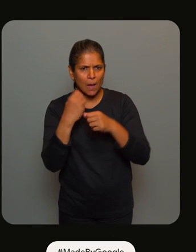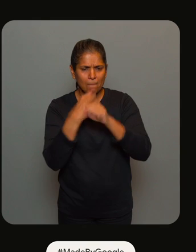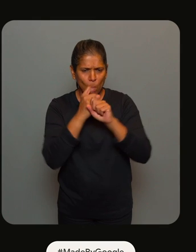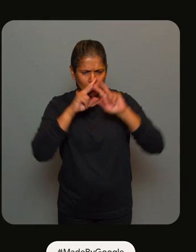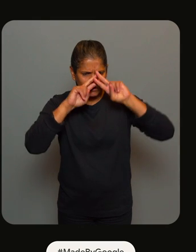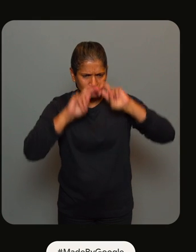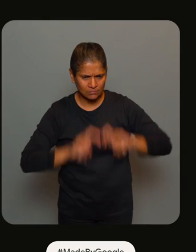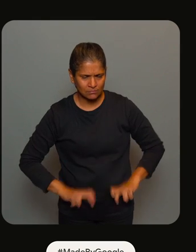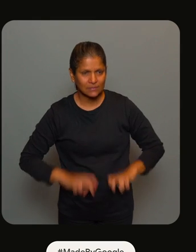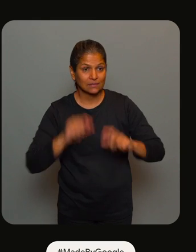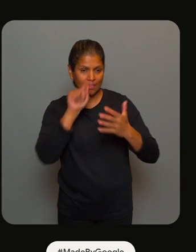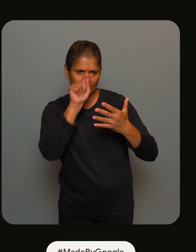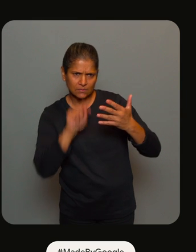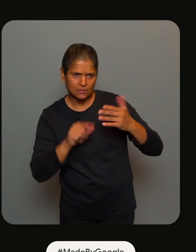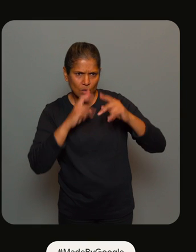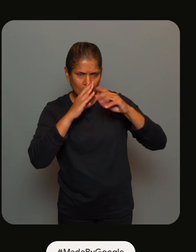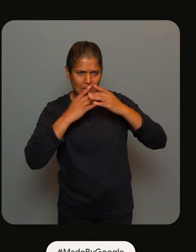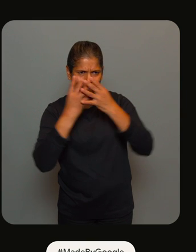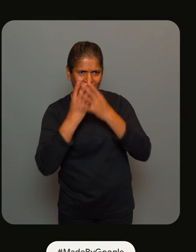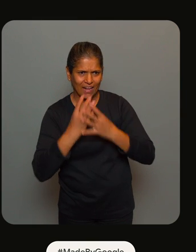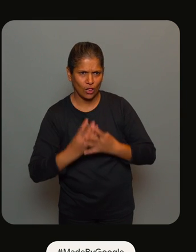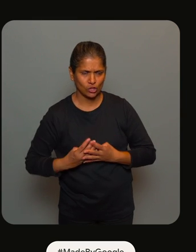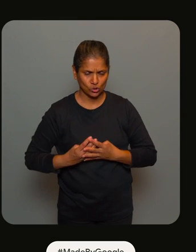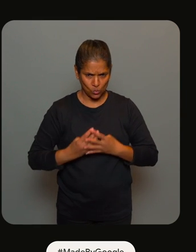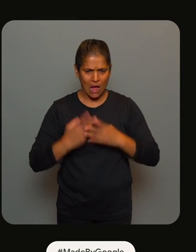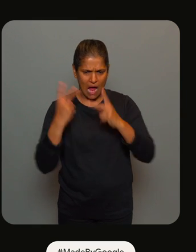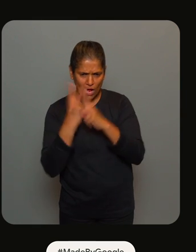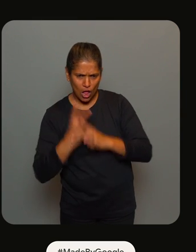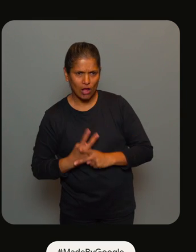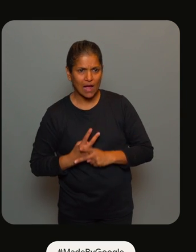With Protected Computing, features like Live Translate,